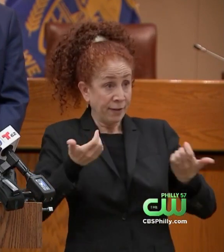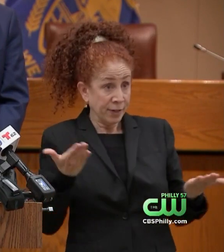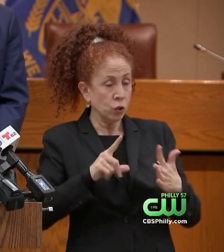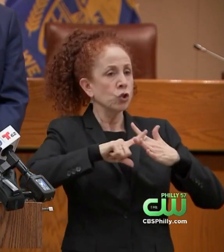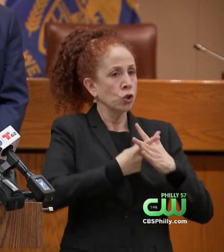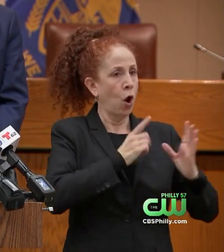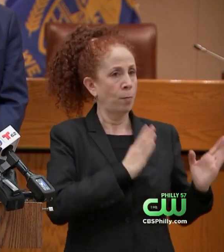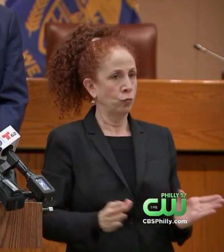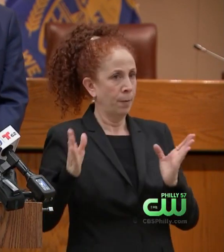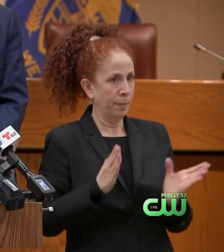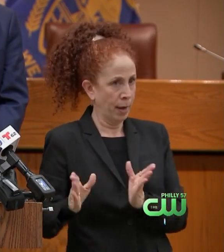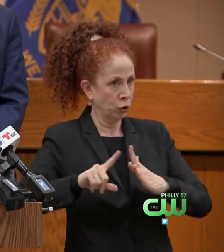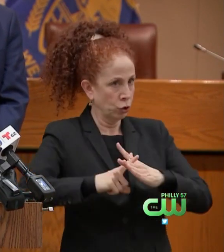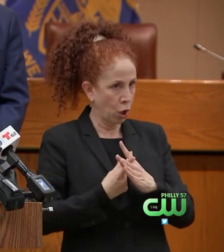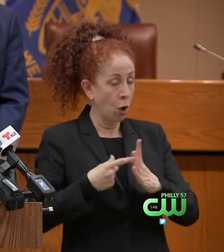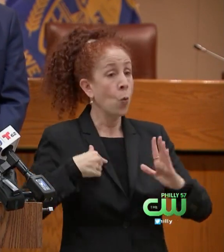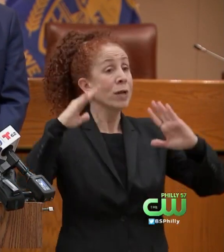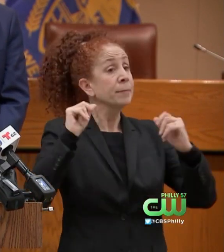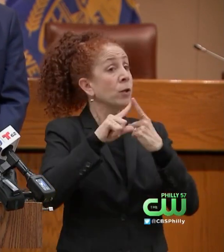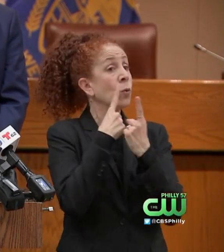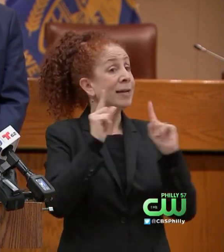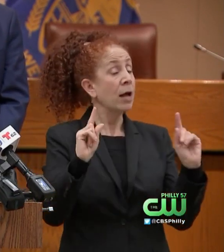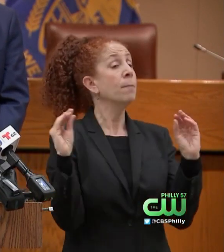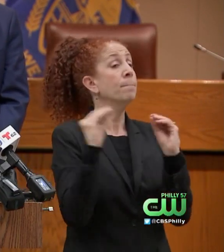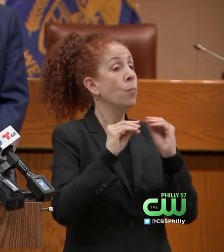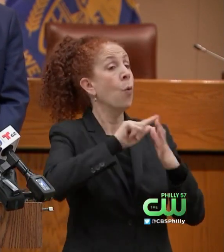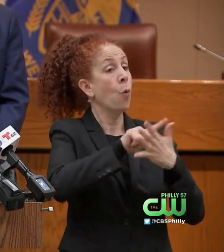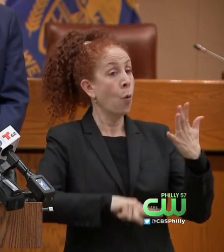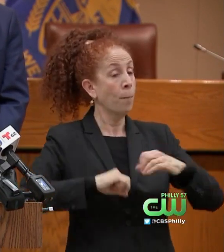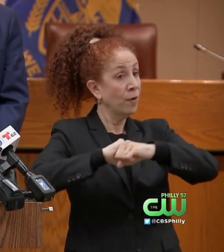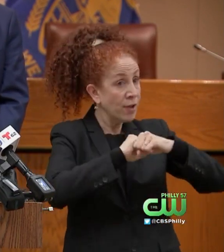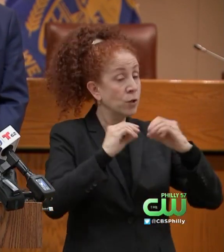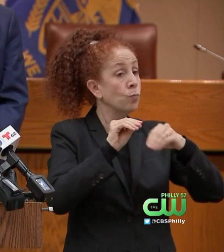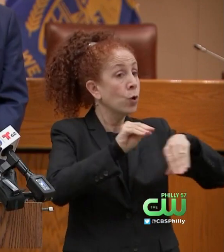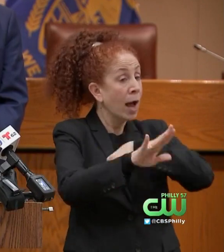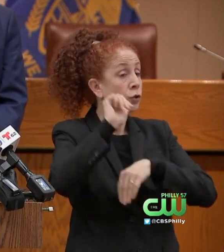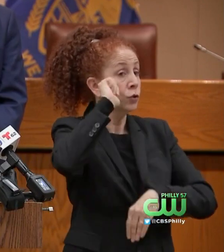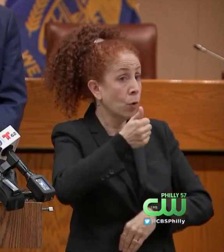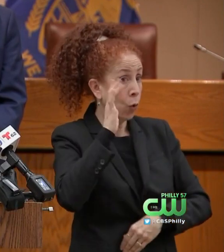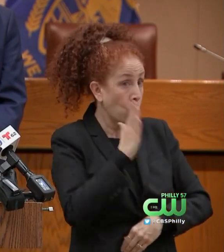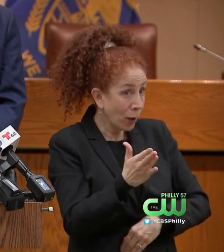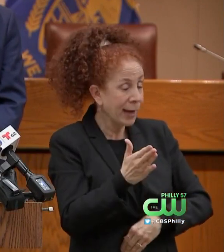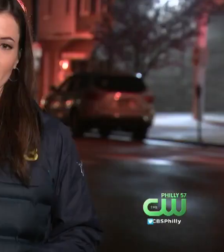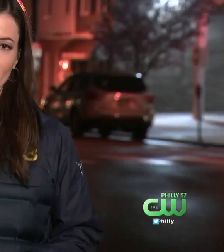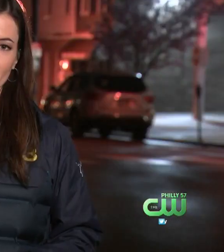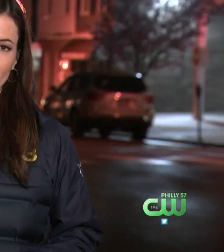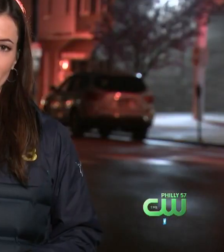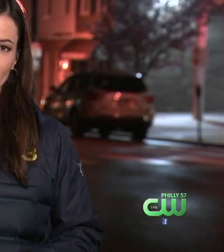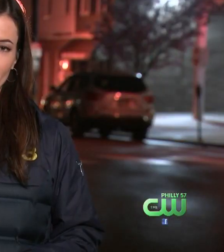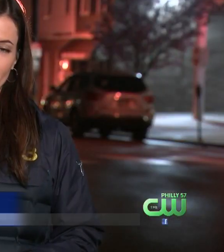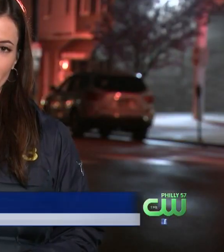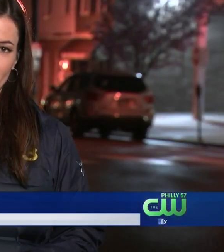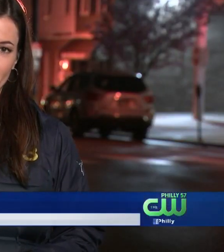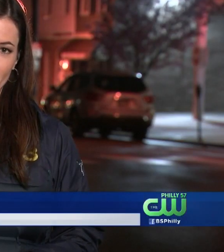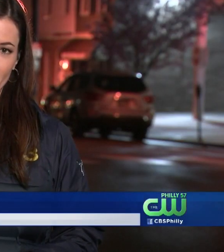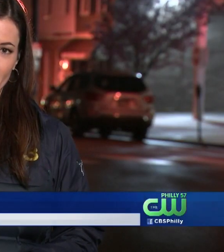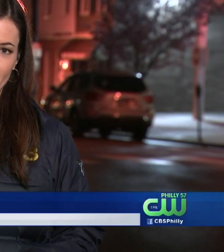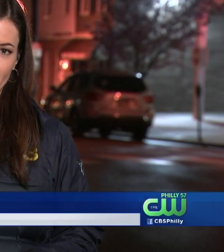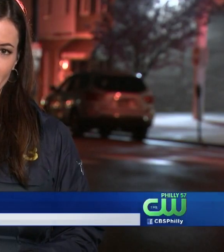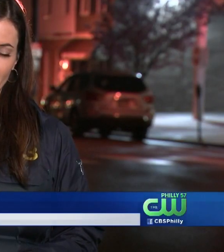WE EXPECT THAT DELAWARE COUNTY MAY BE FOLLOWING IN THE SAME PREVENTIVE MEASURES SHORTLY. RESIDENTS SHOULD START TO PREPARE.